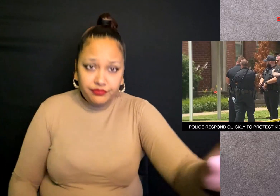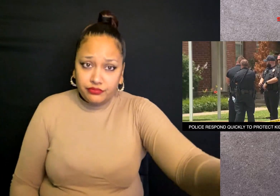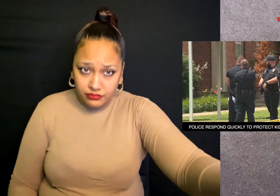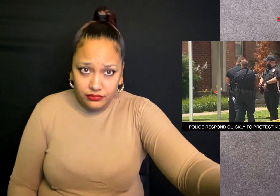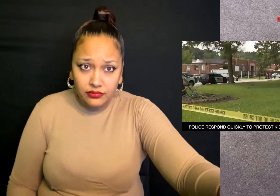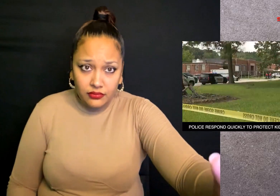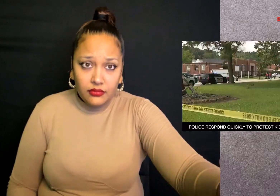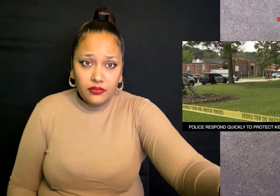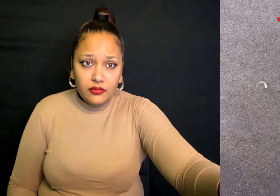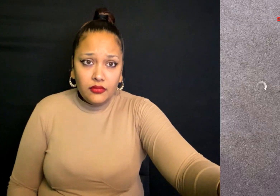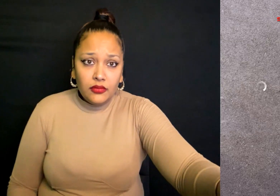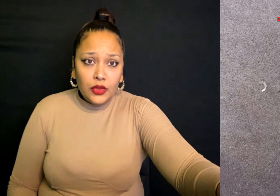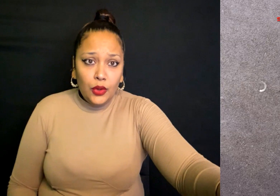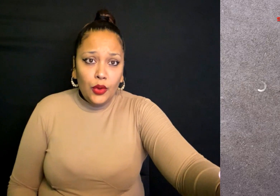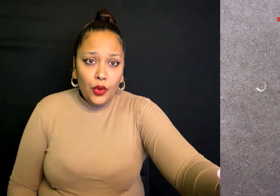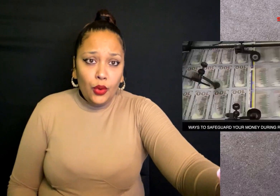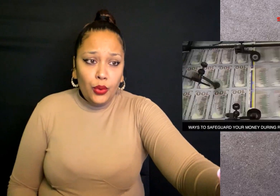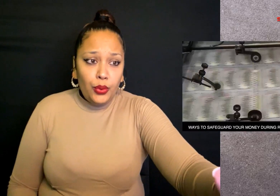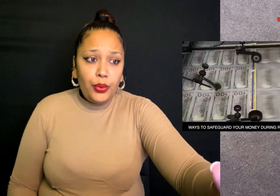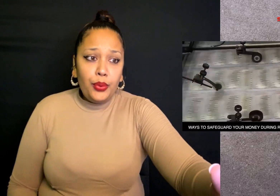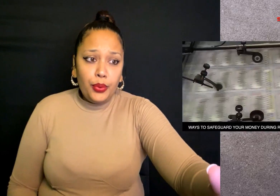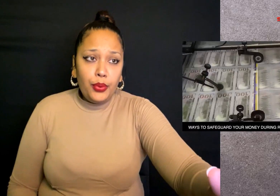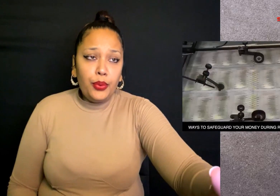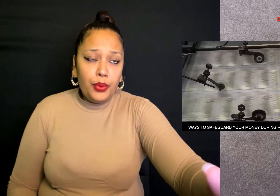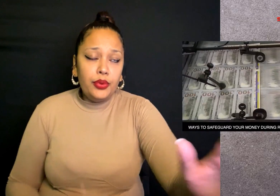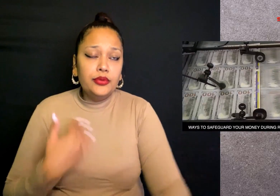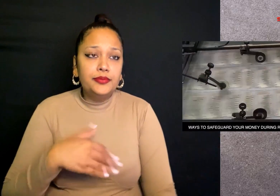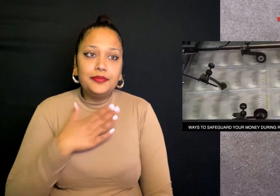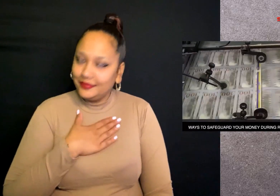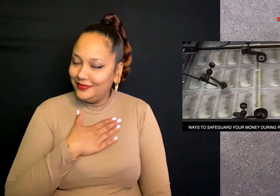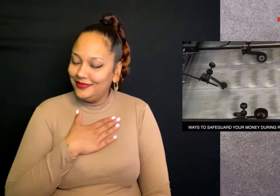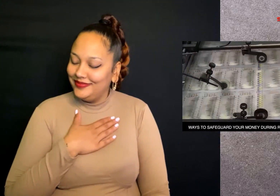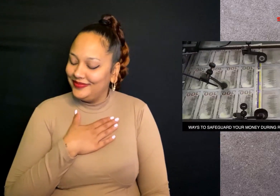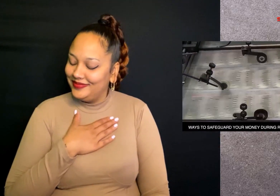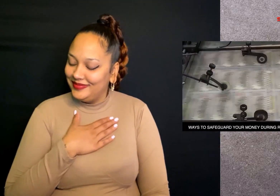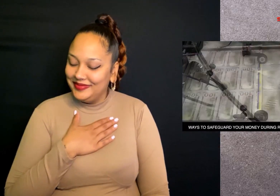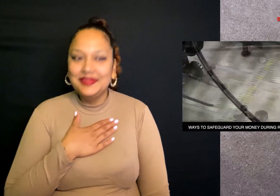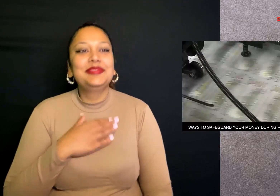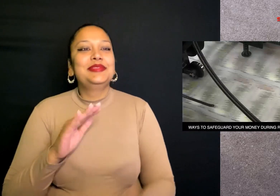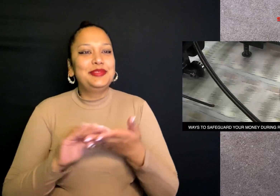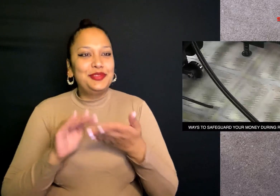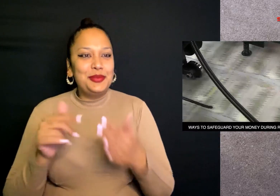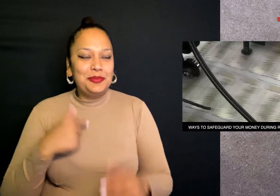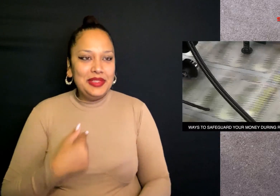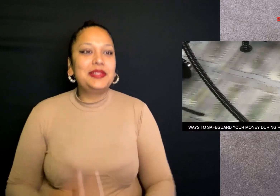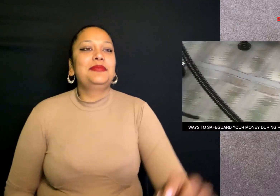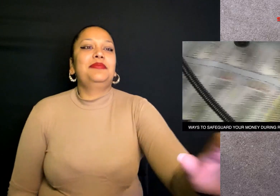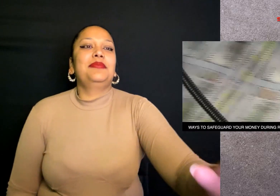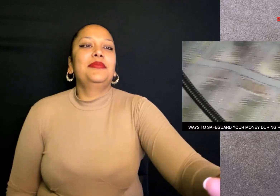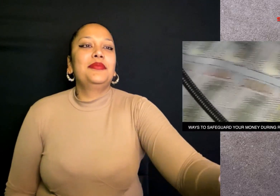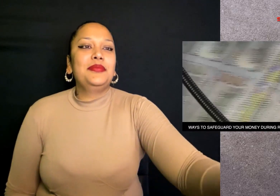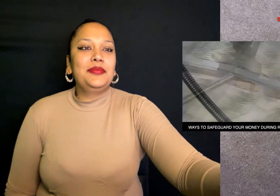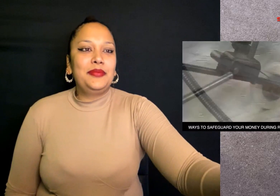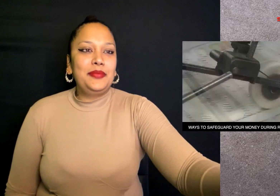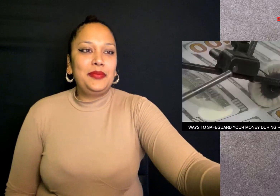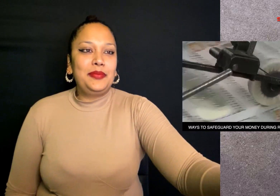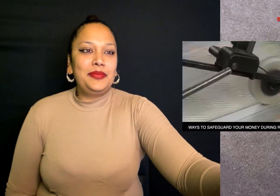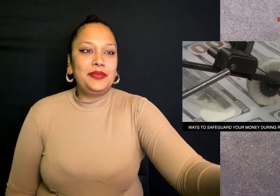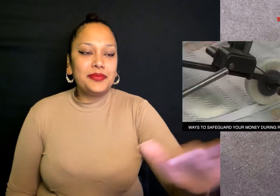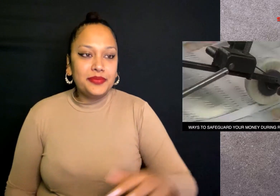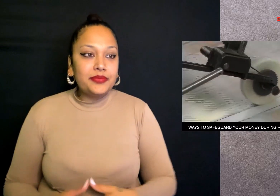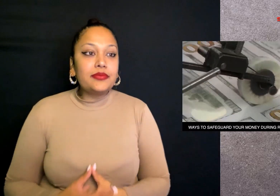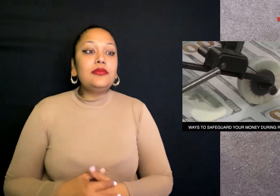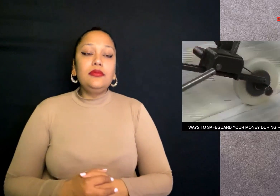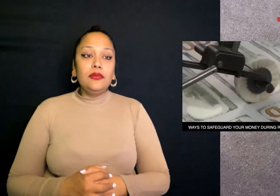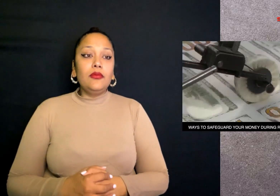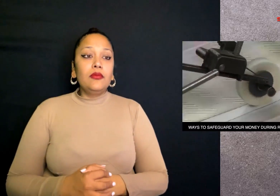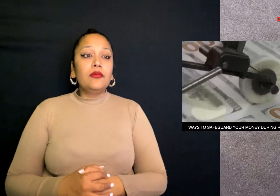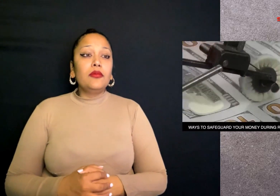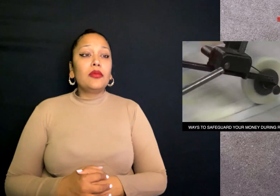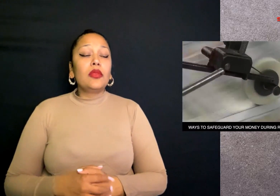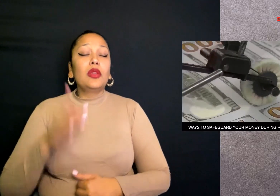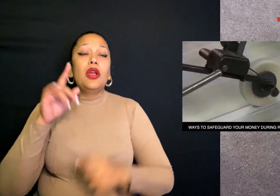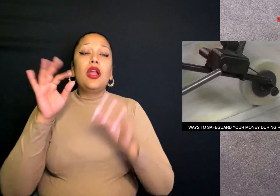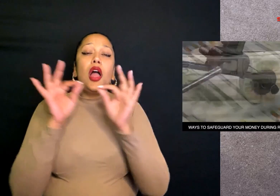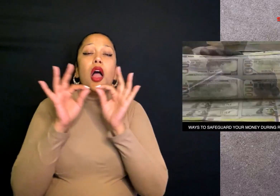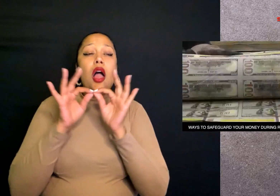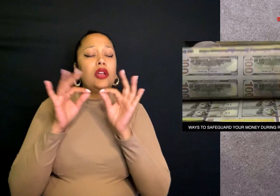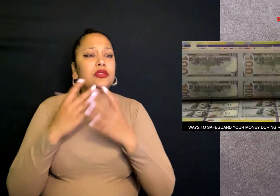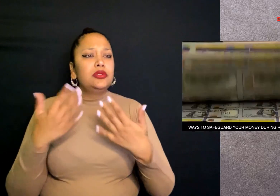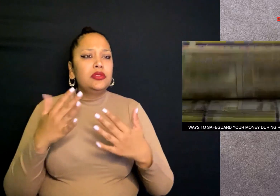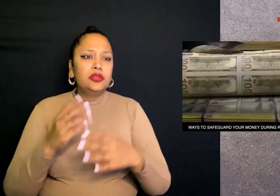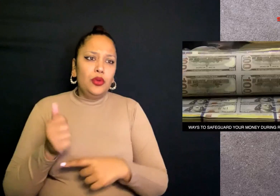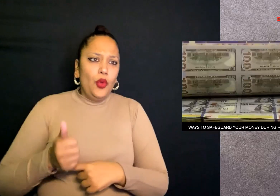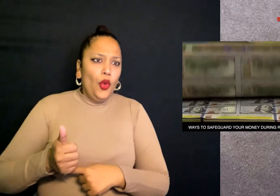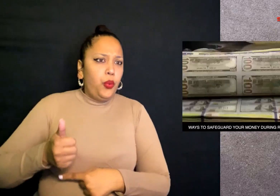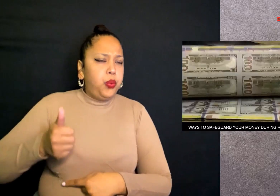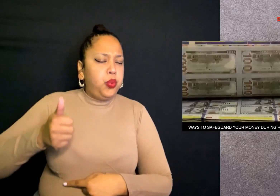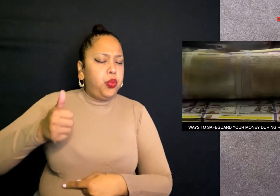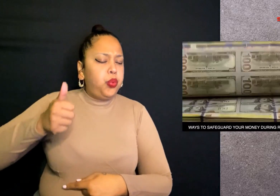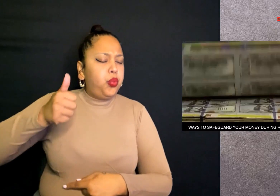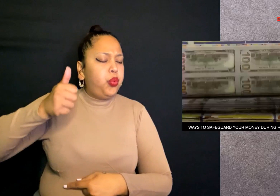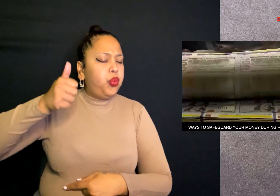just three weeks ago